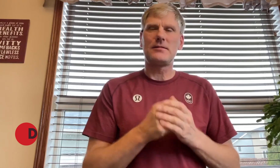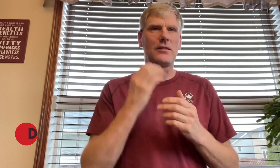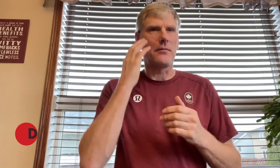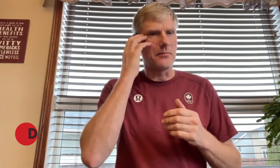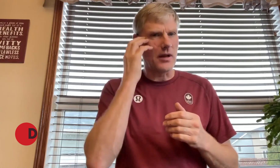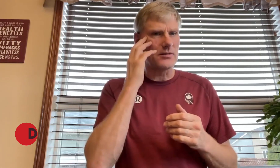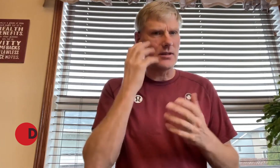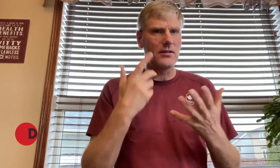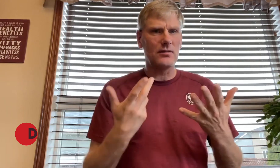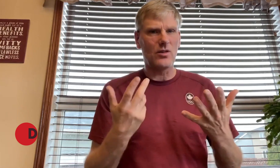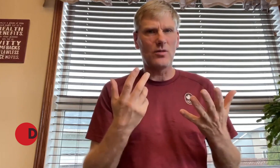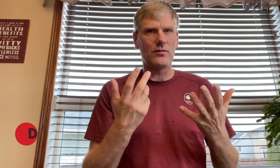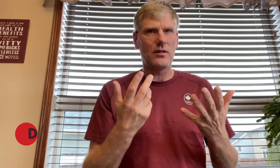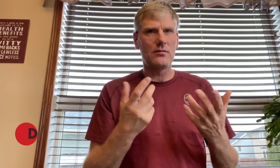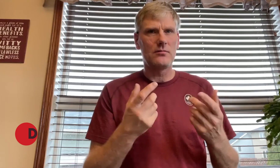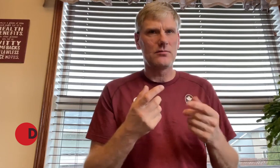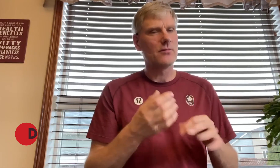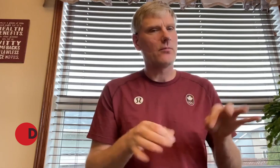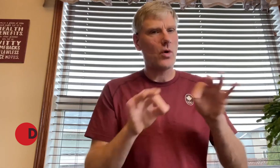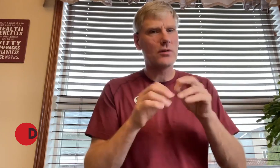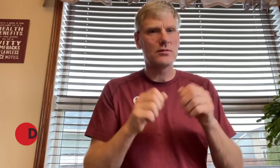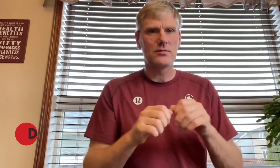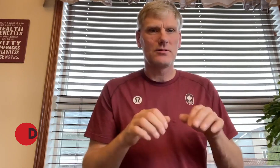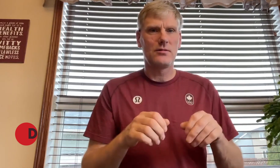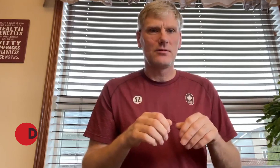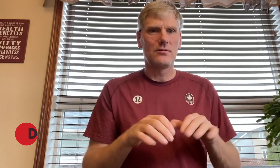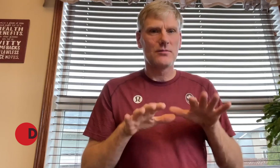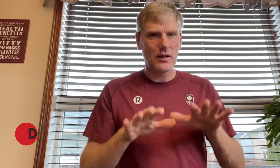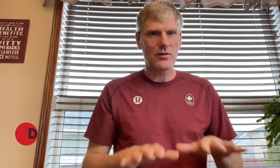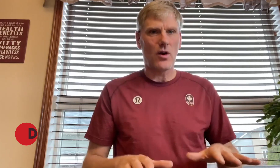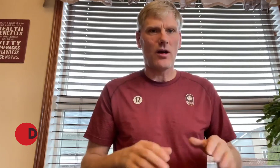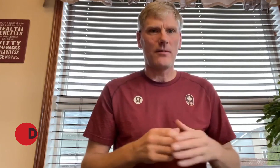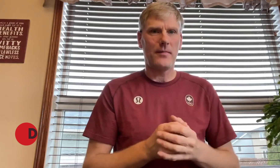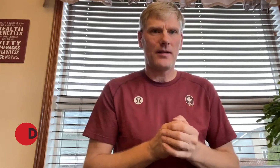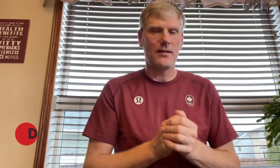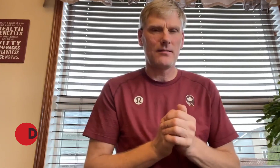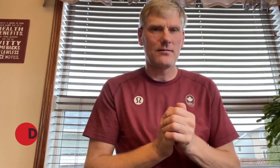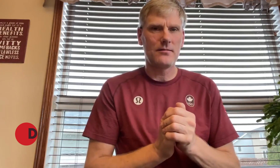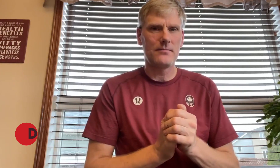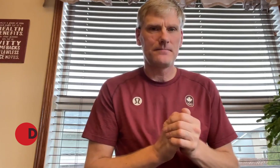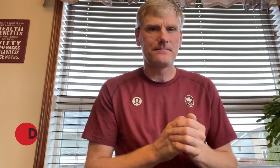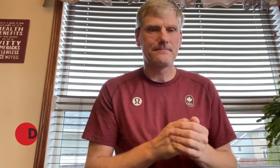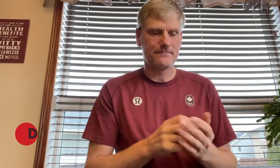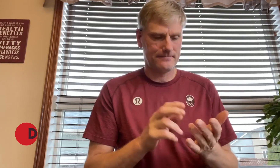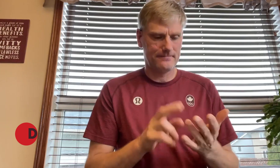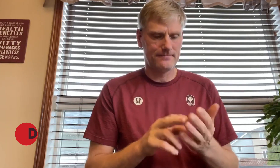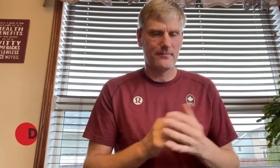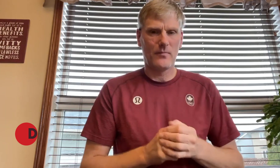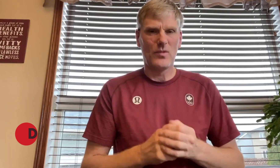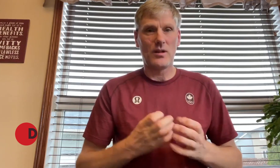Mentally, it's important to stay calm.